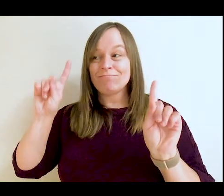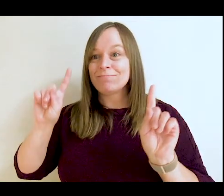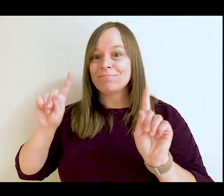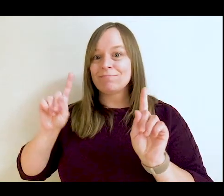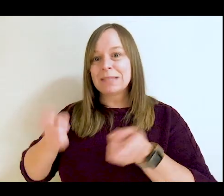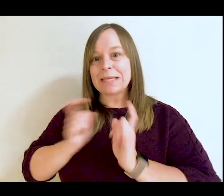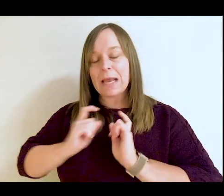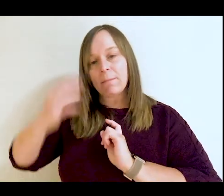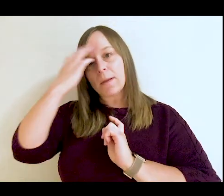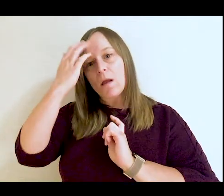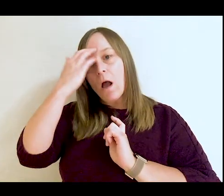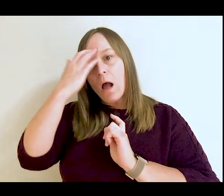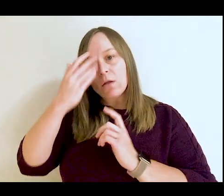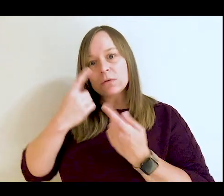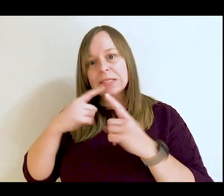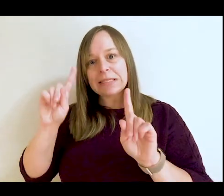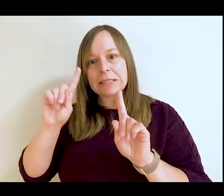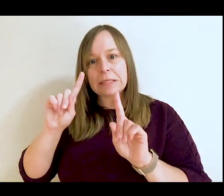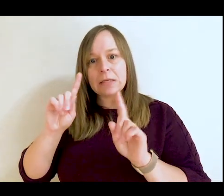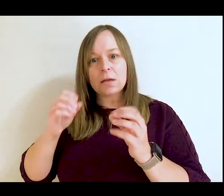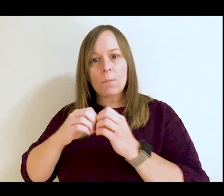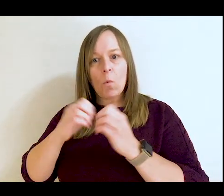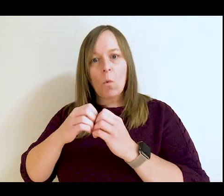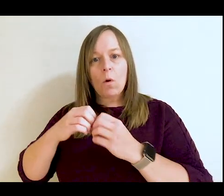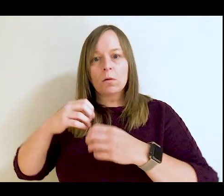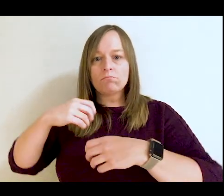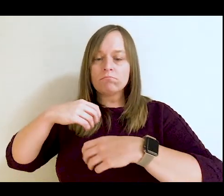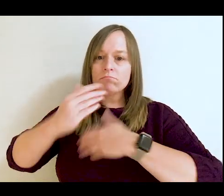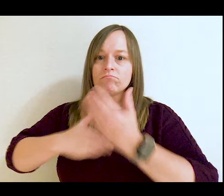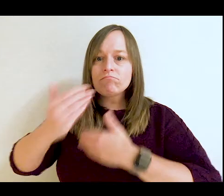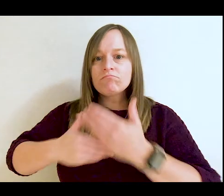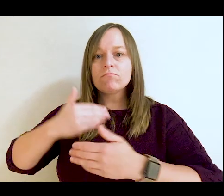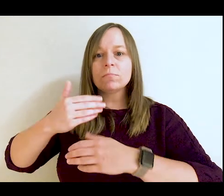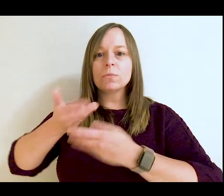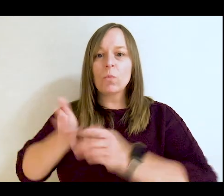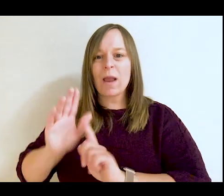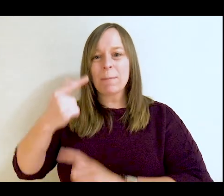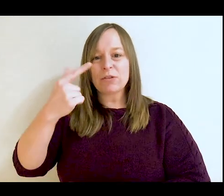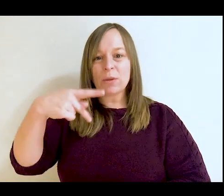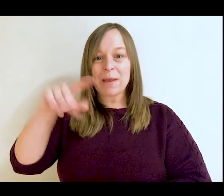DRNY gave me the knowledge to succeed in a more productive way. For example, my GPA